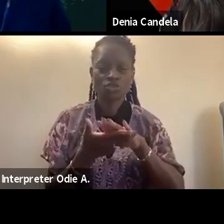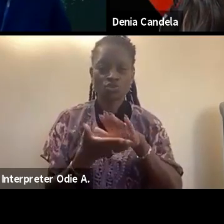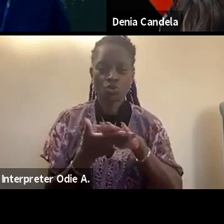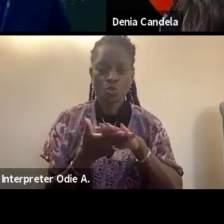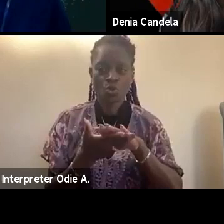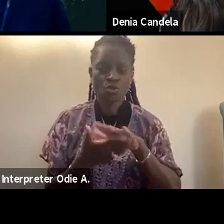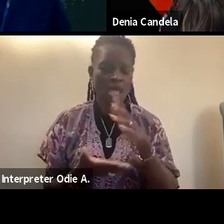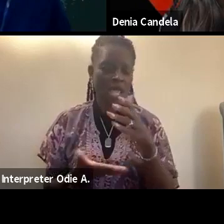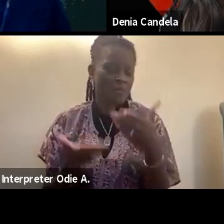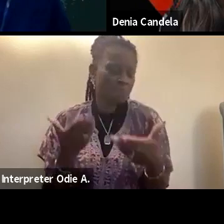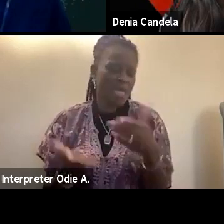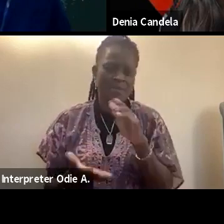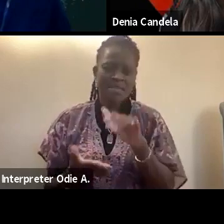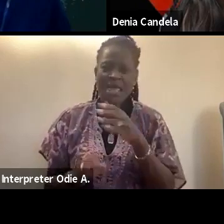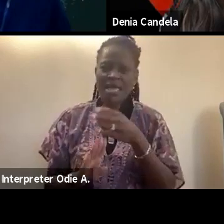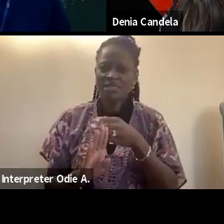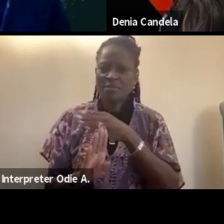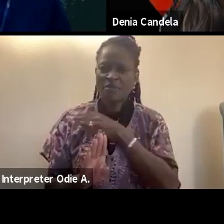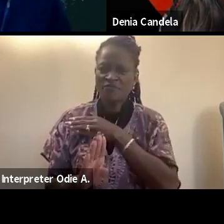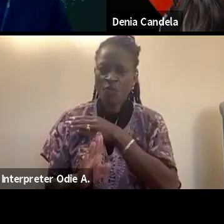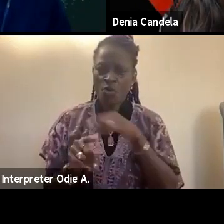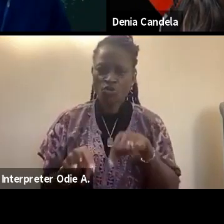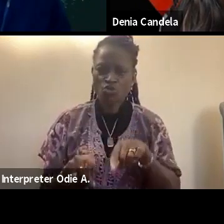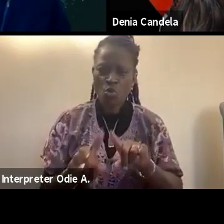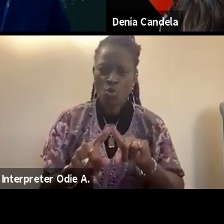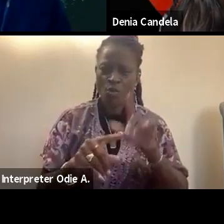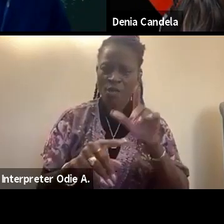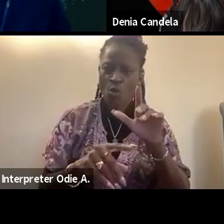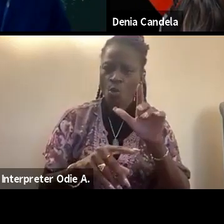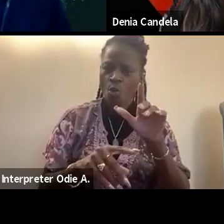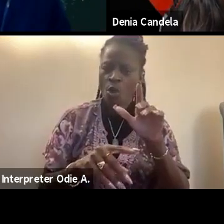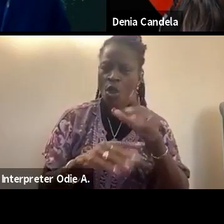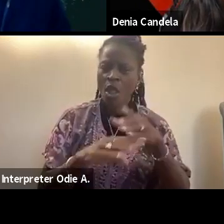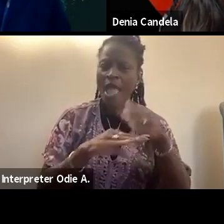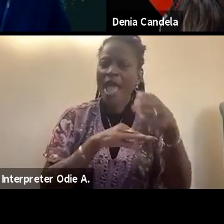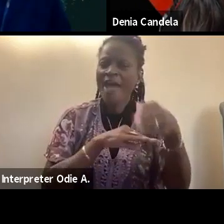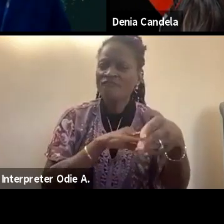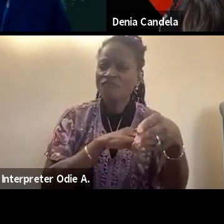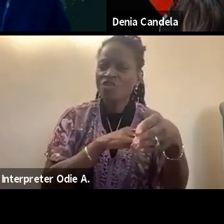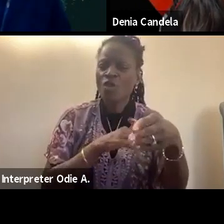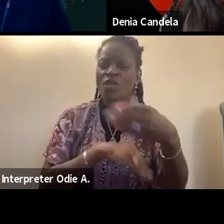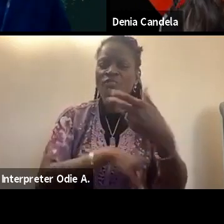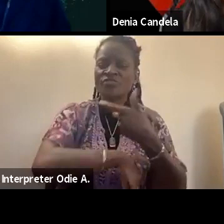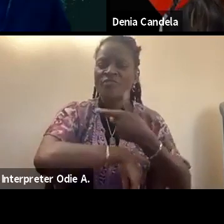before, during or after vaccine clinics have arrived at those school campuses.